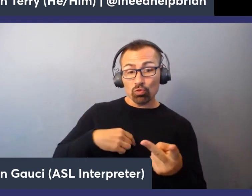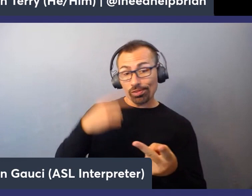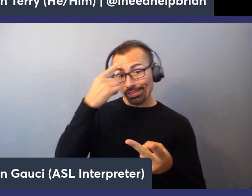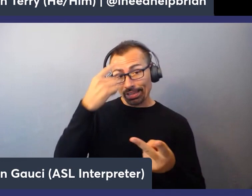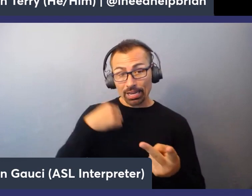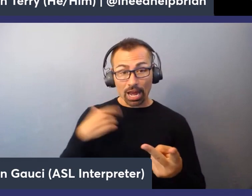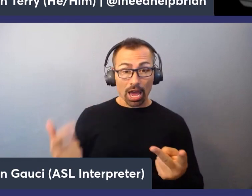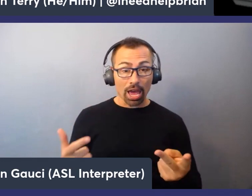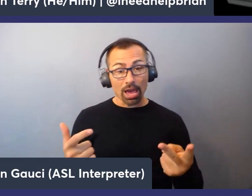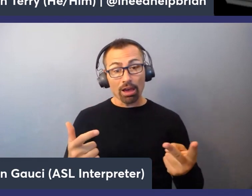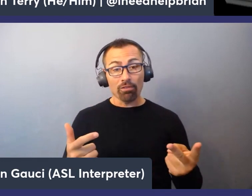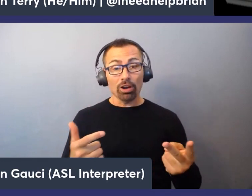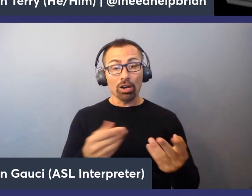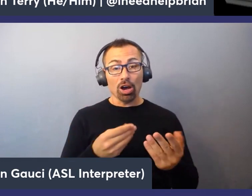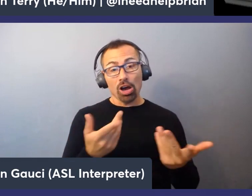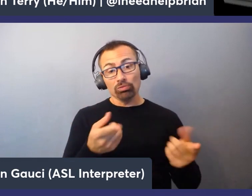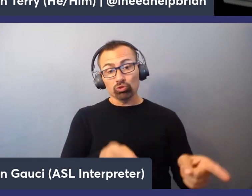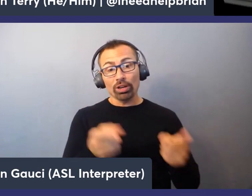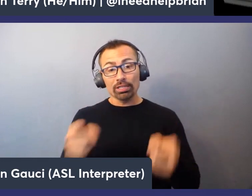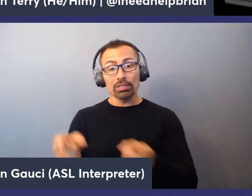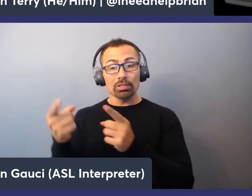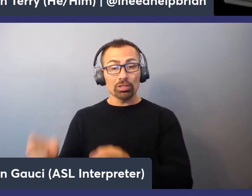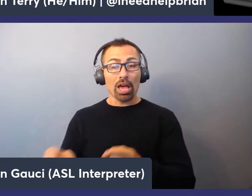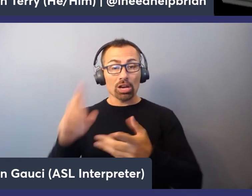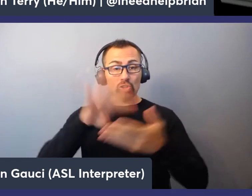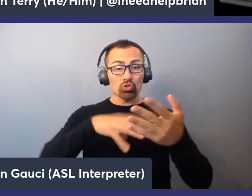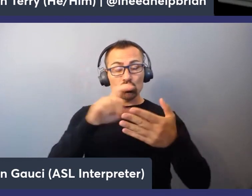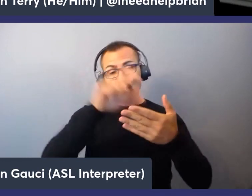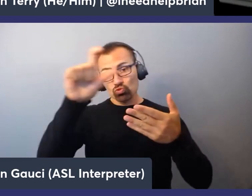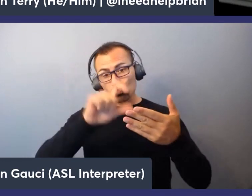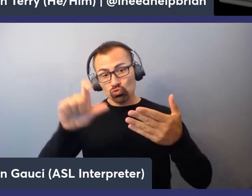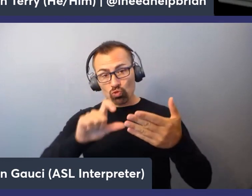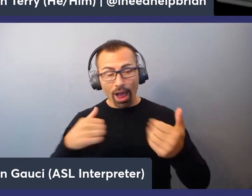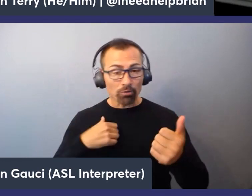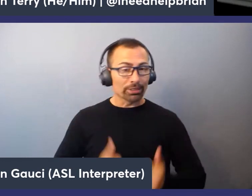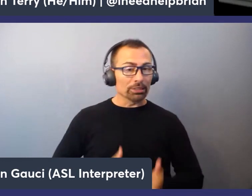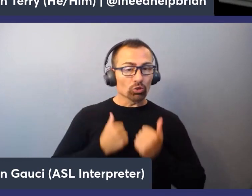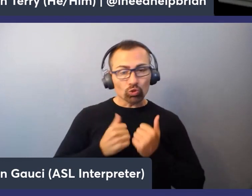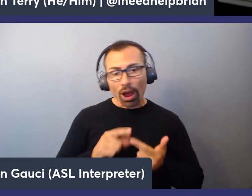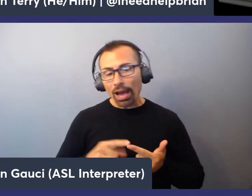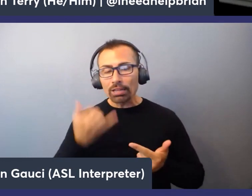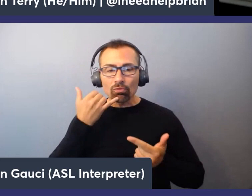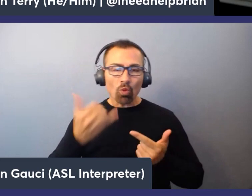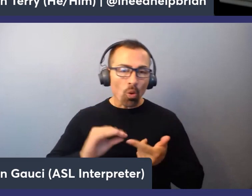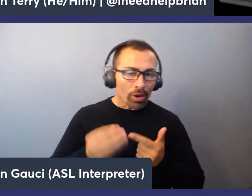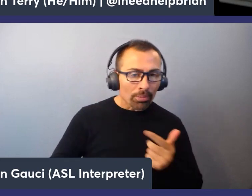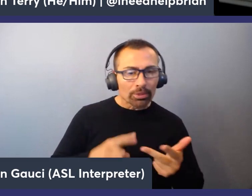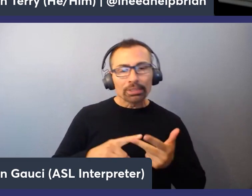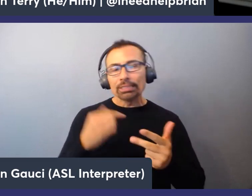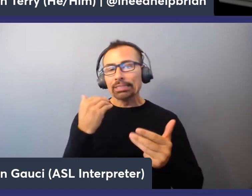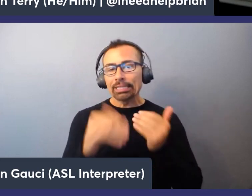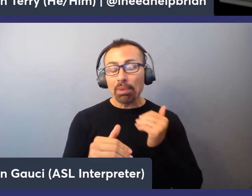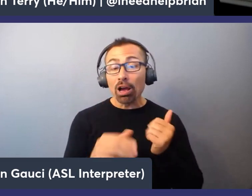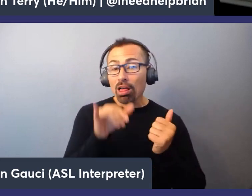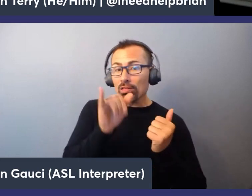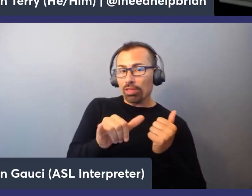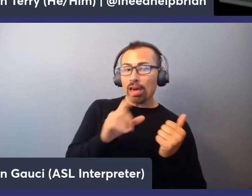and credit cards and phone numbers and emails," if you start to write that as a relational database query, you're gonna join lots of different tables